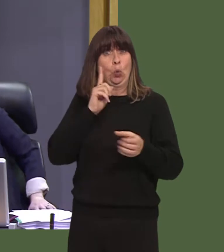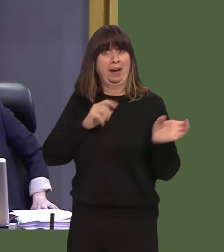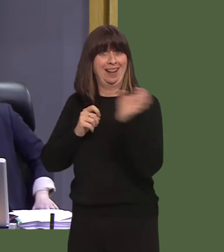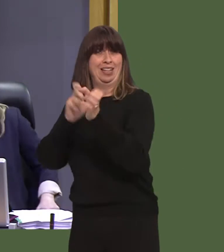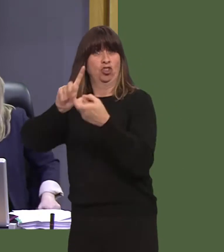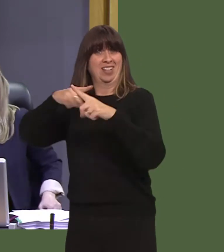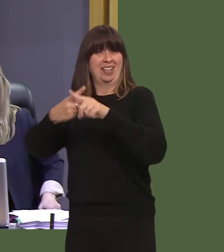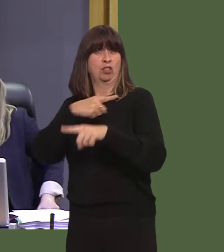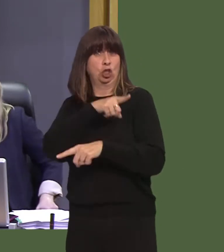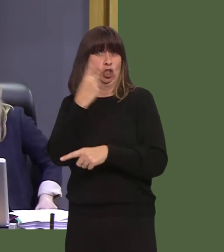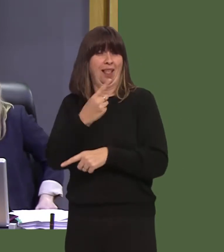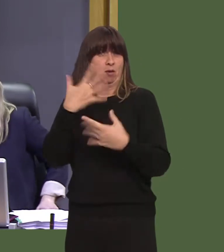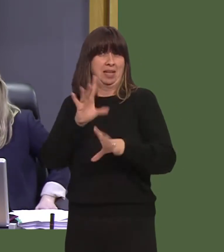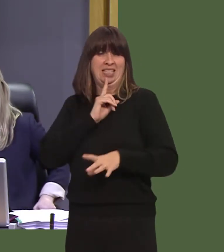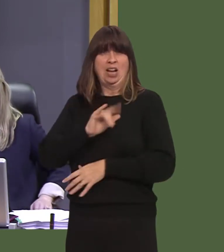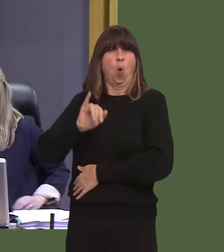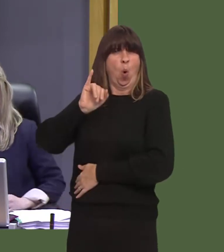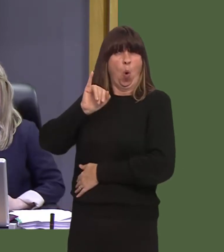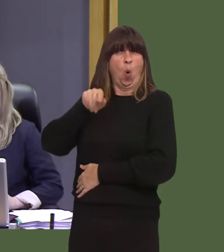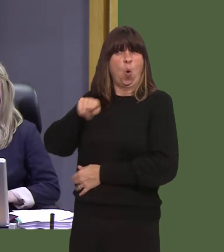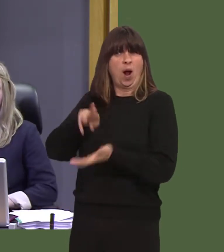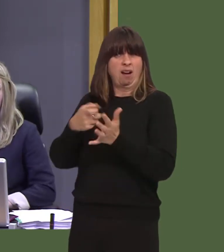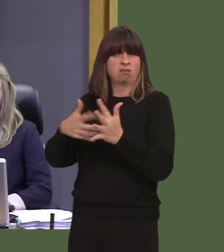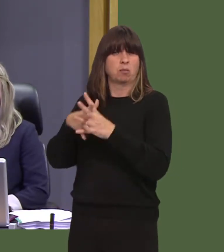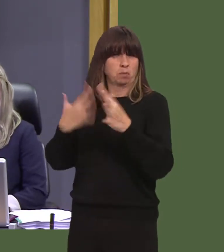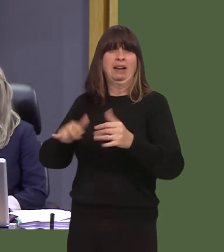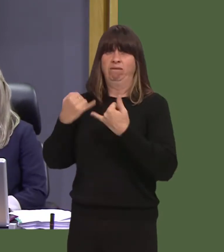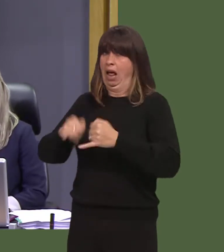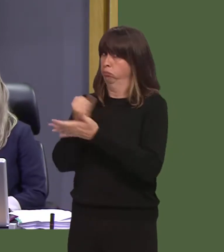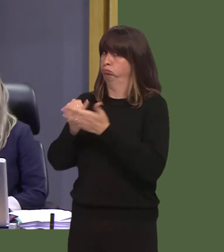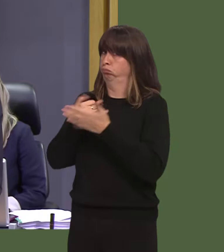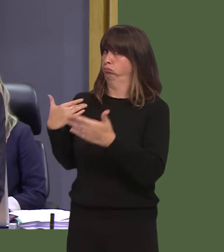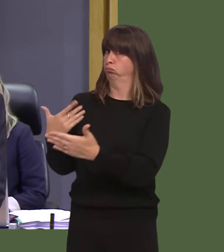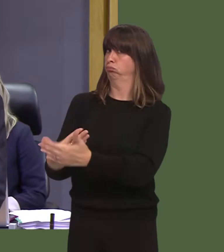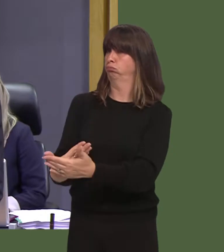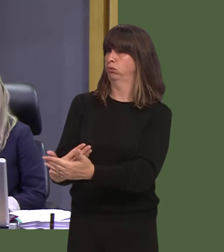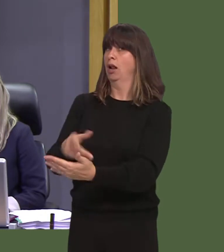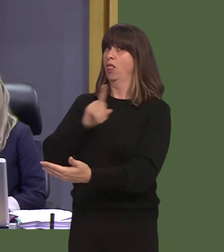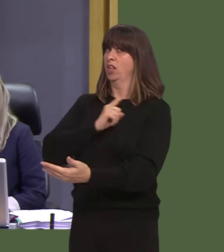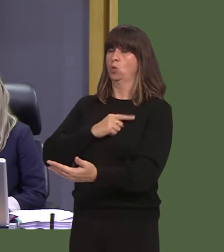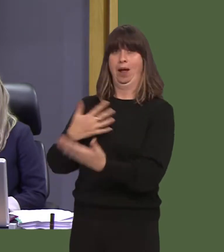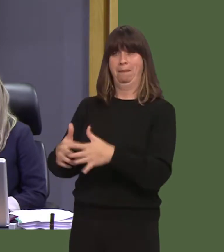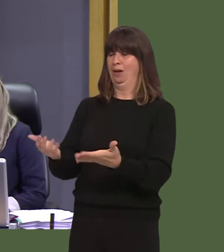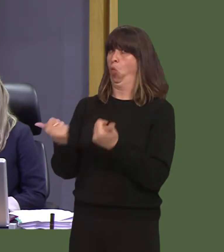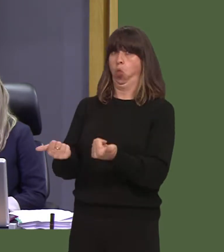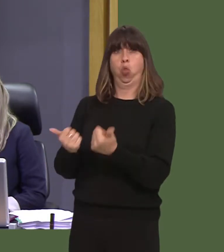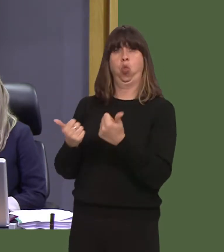She's admitted serious failings at the organisation, which she attributed to incompetenceóineptitude,